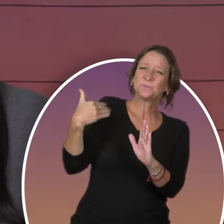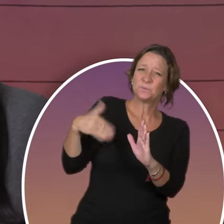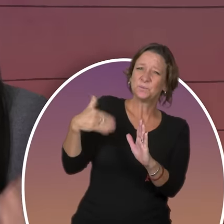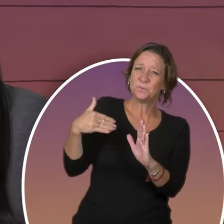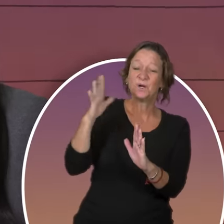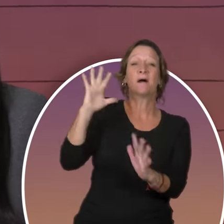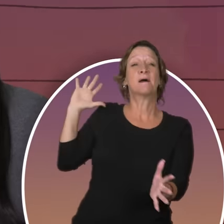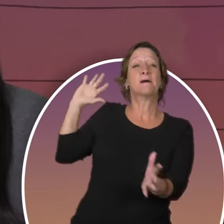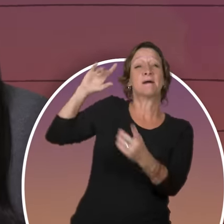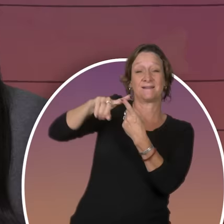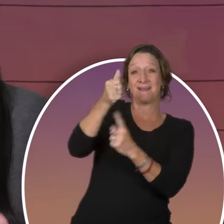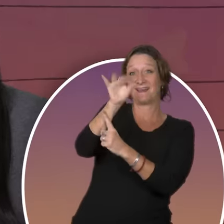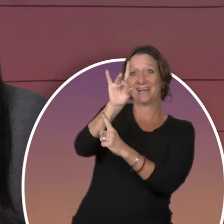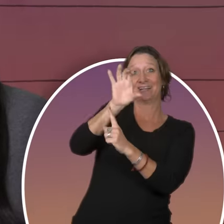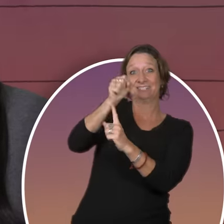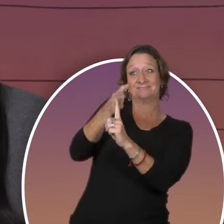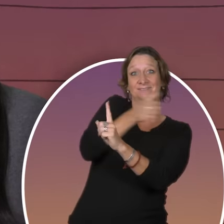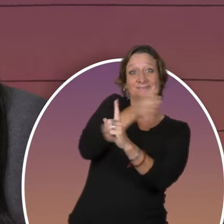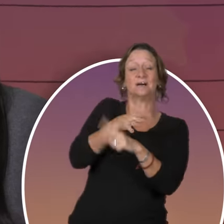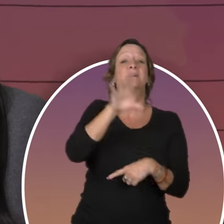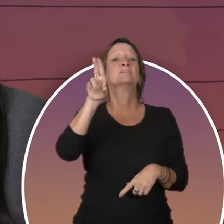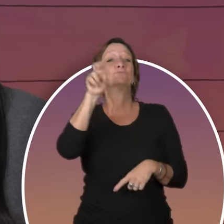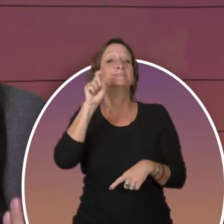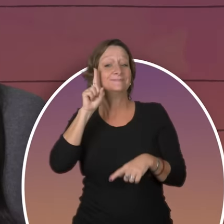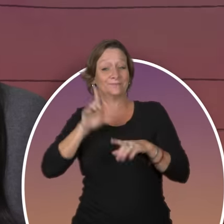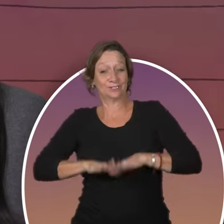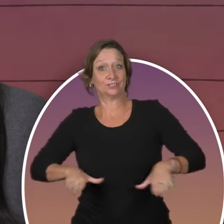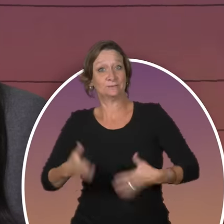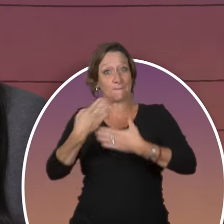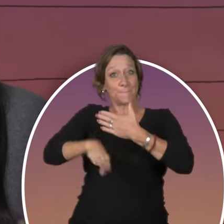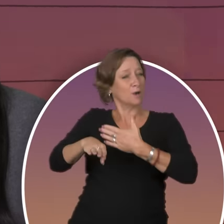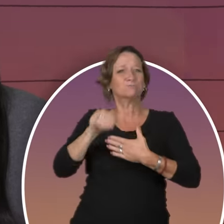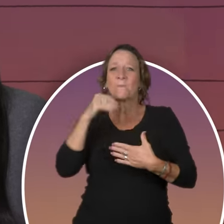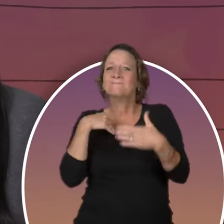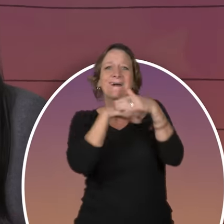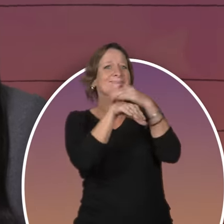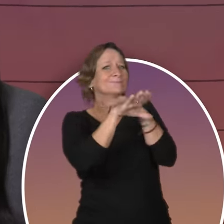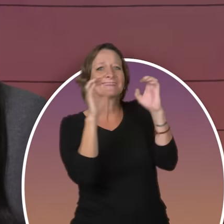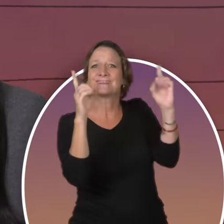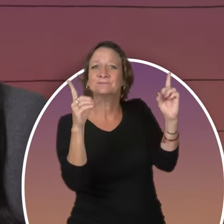Until the early 1800s, most Deaf people born in the U.S. didn't have access to education that could meet their needs.